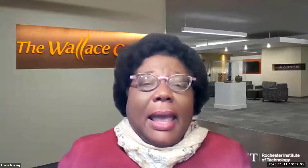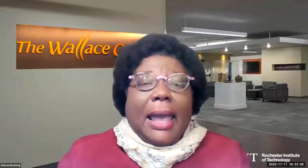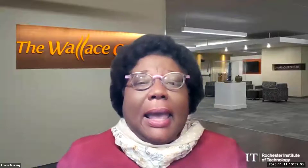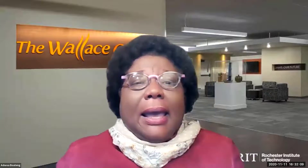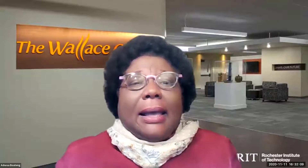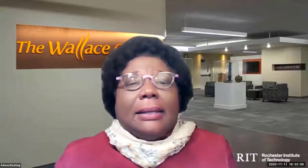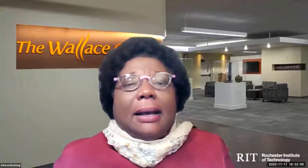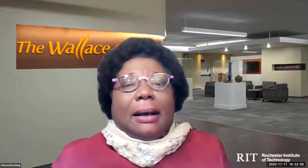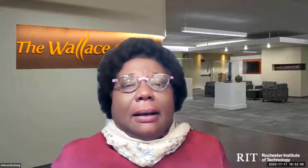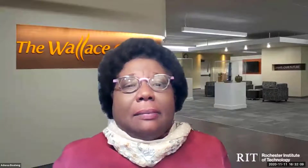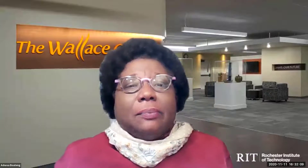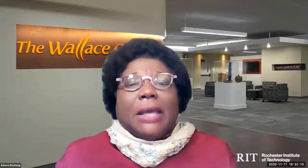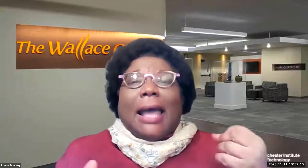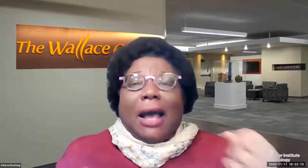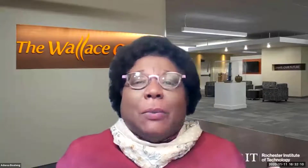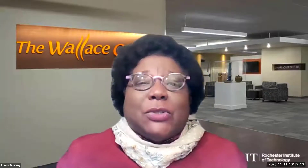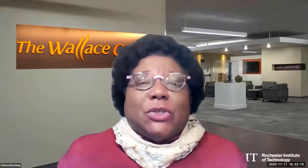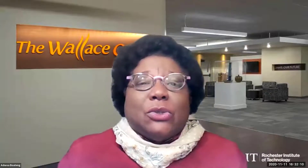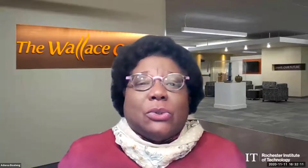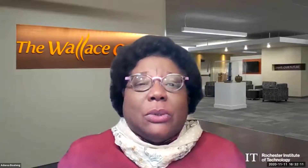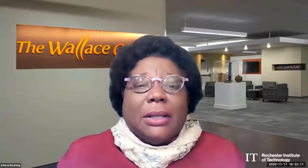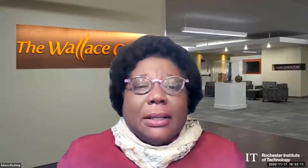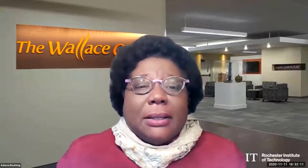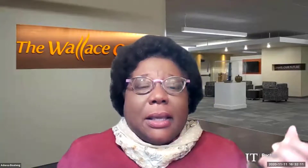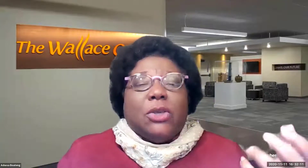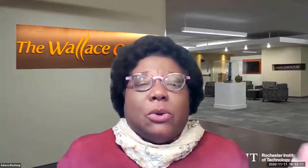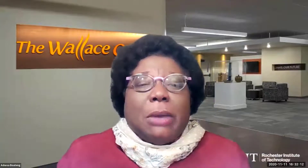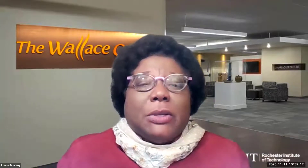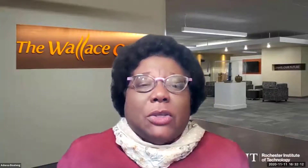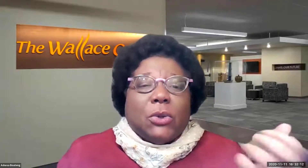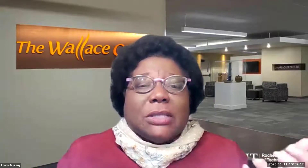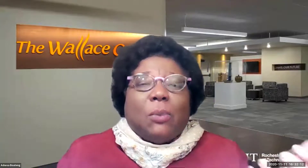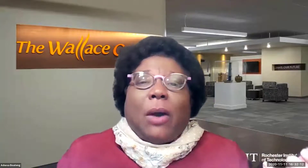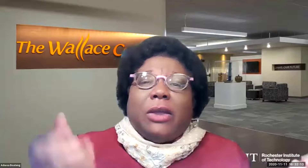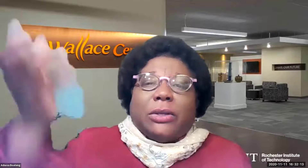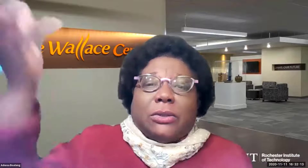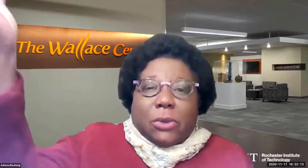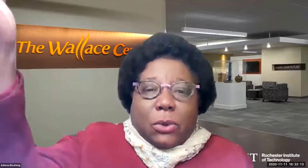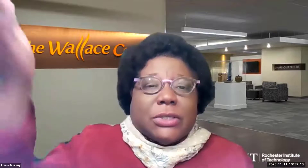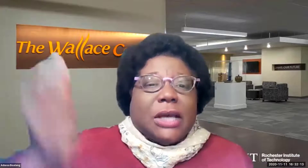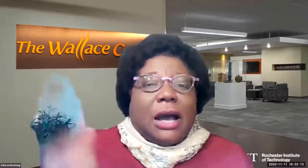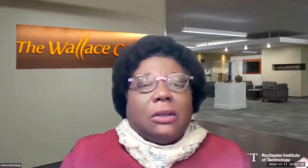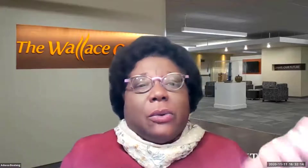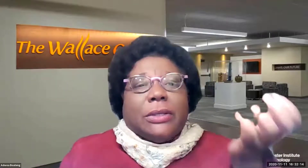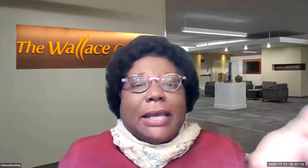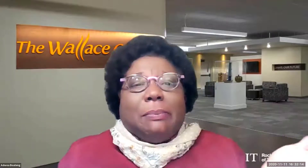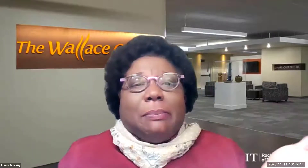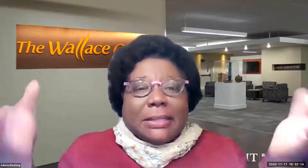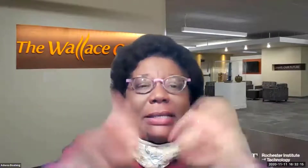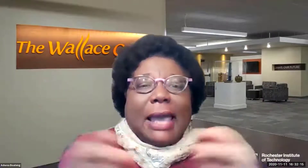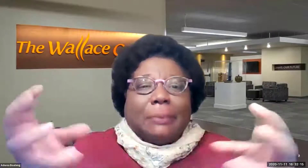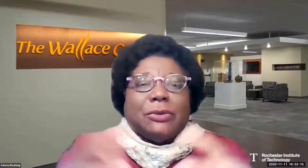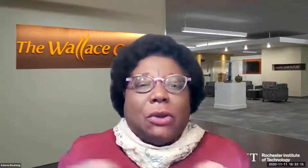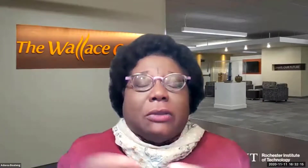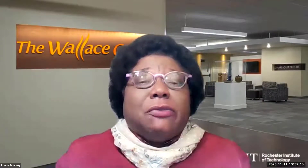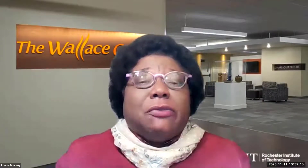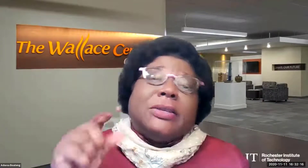Adwoa Boateng: And it helps to you'll be able to use them while you're in Google Scholar and databases capturing all the information